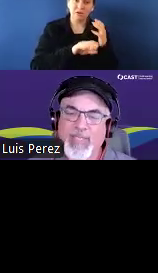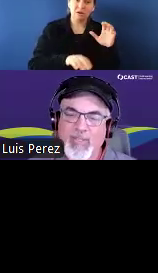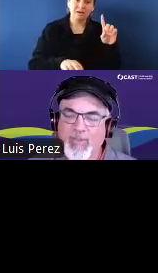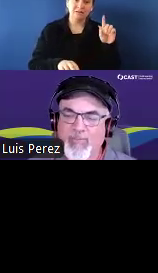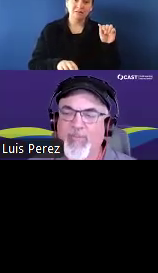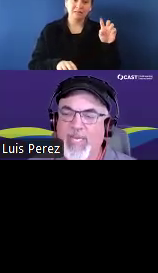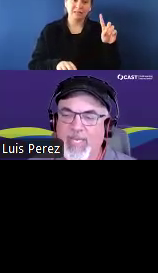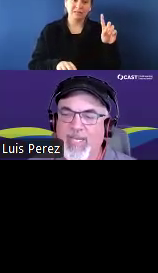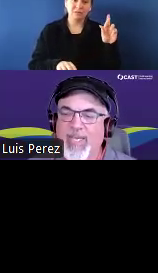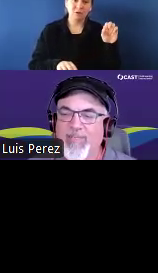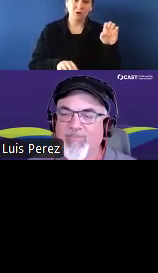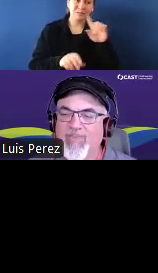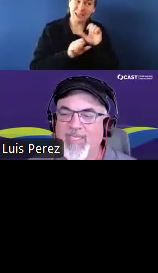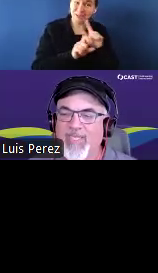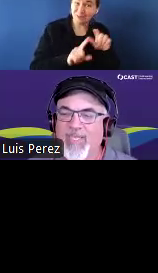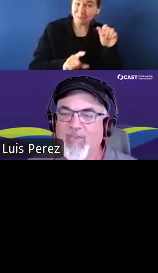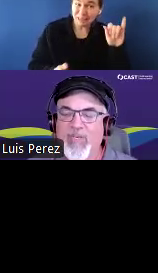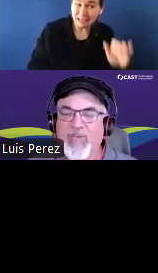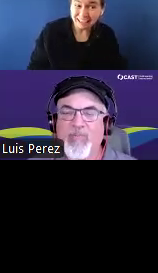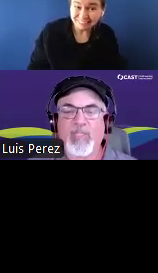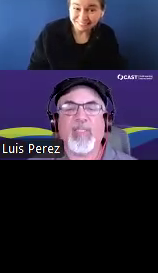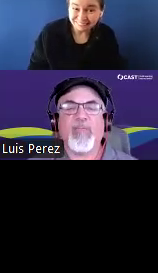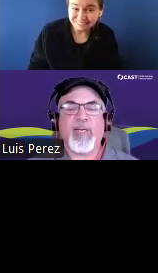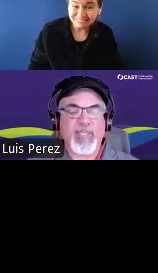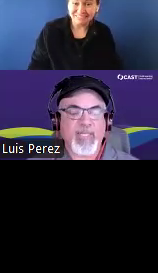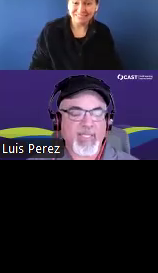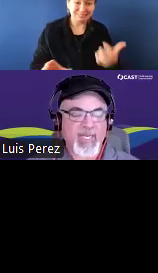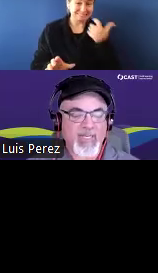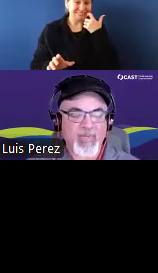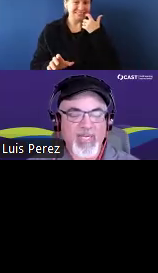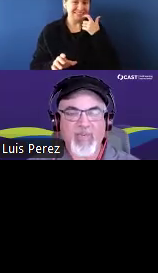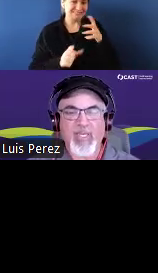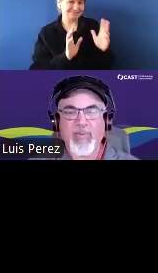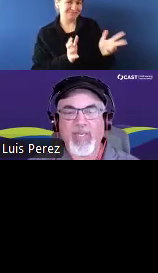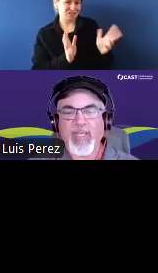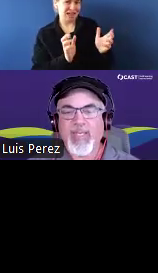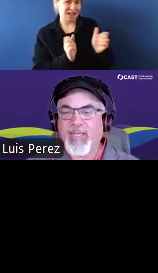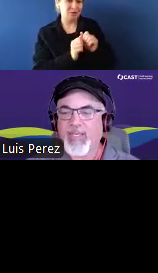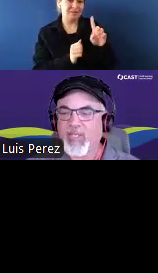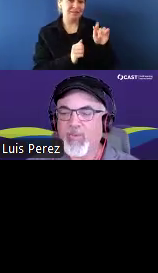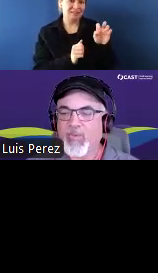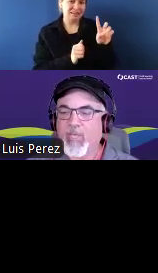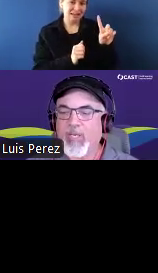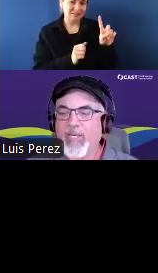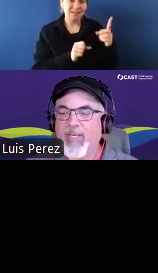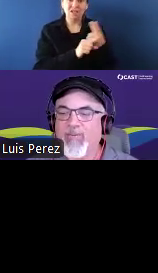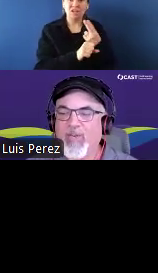It's actually from AI. During a recent fireside chat that we had with David, he used Claude, one